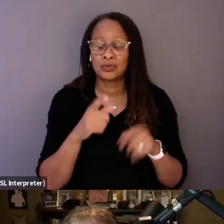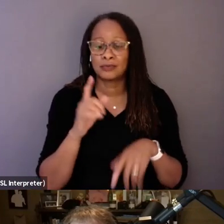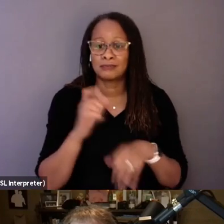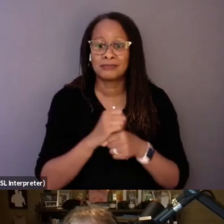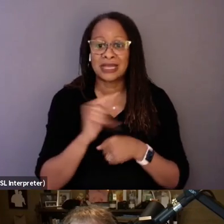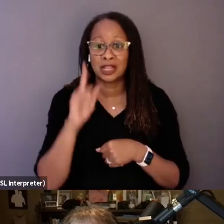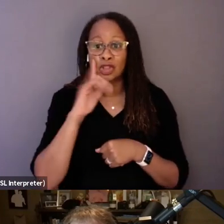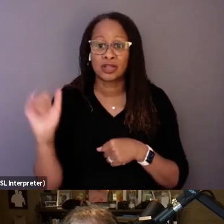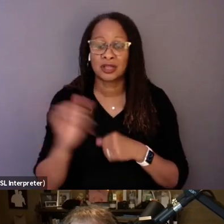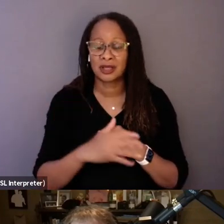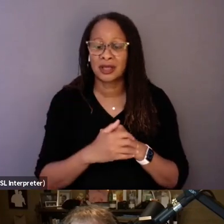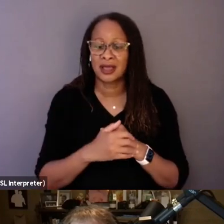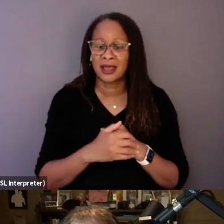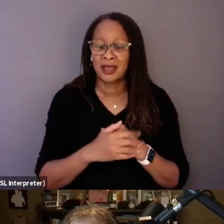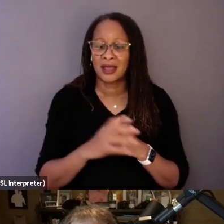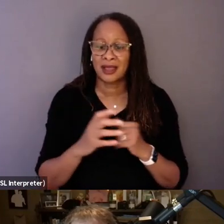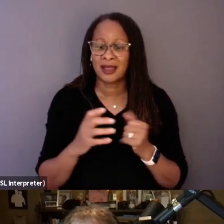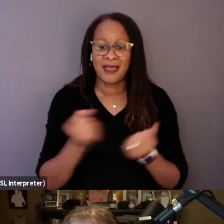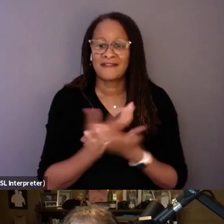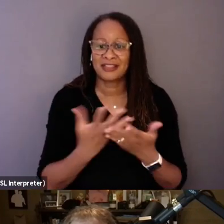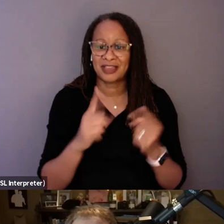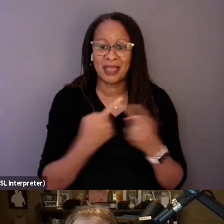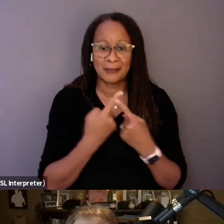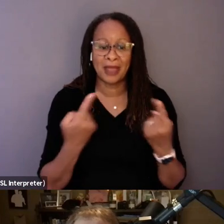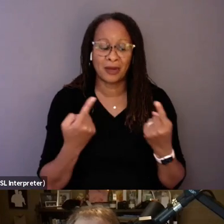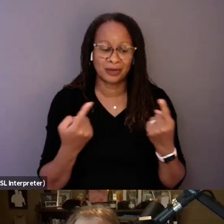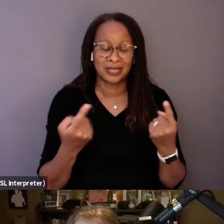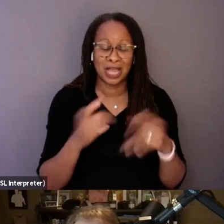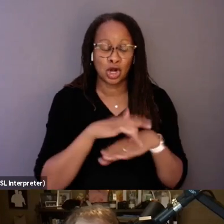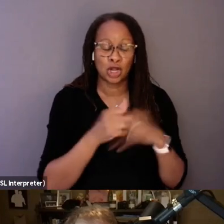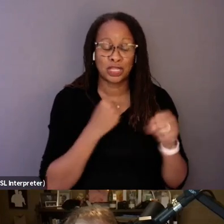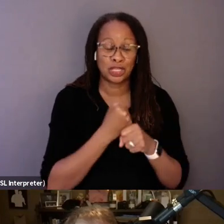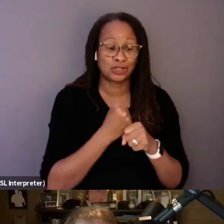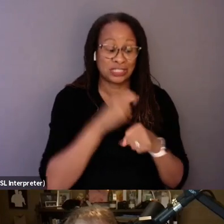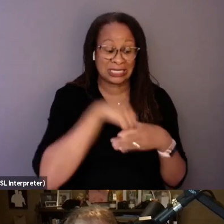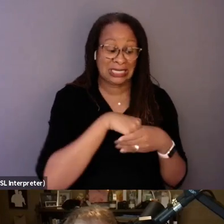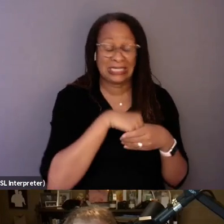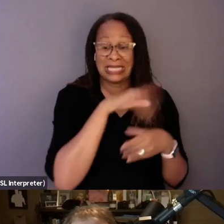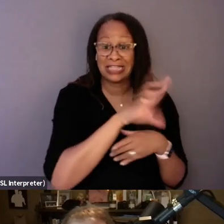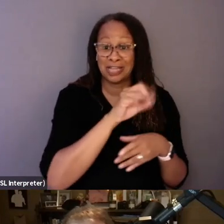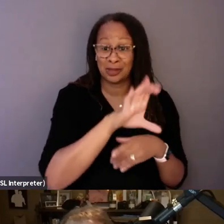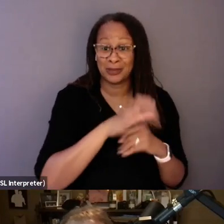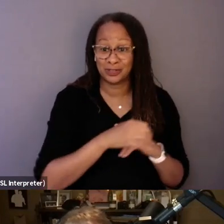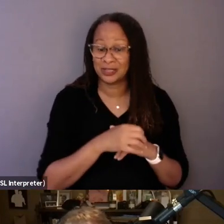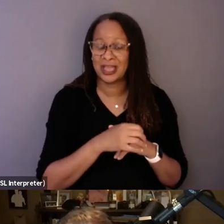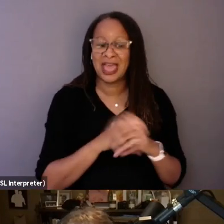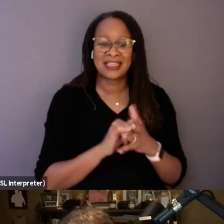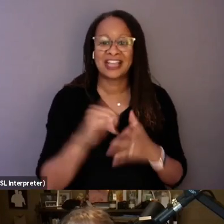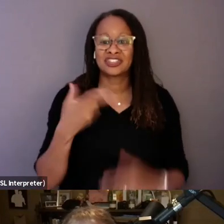I mean, probably everything about his real leadership in the documentary. Well, part of what was... That's the John that I first knew